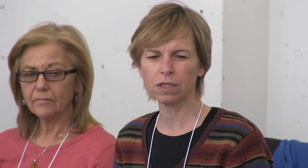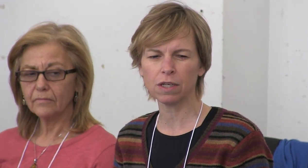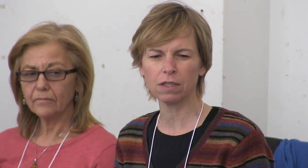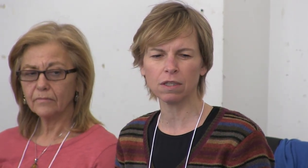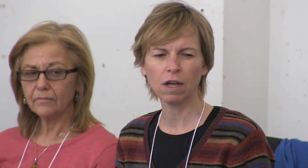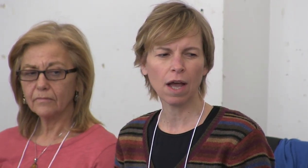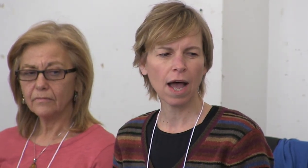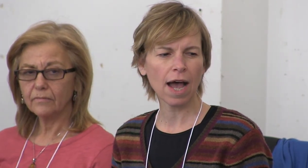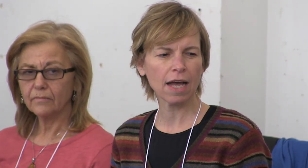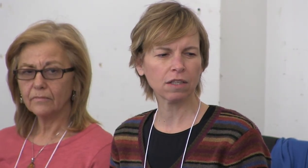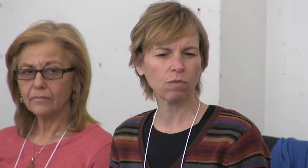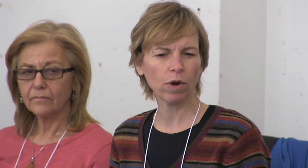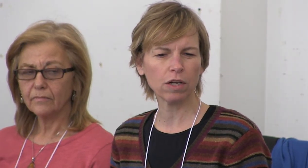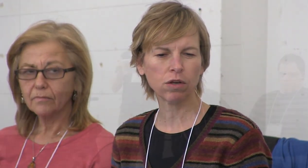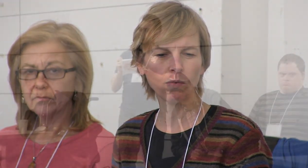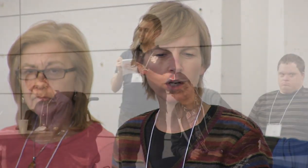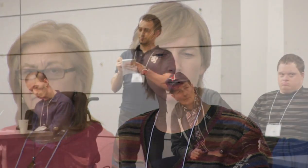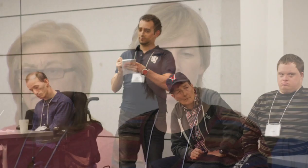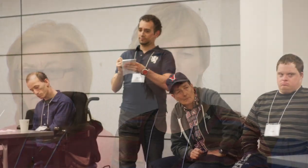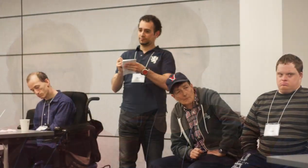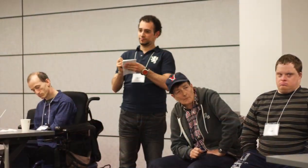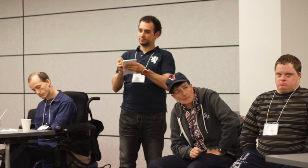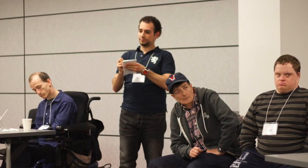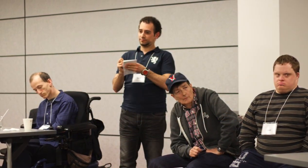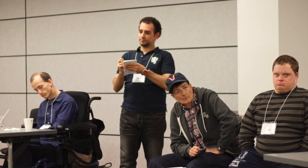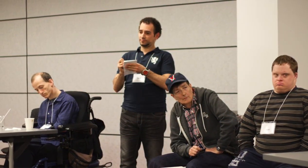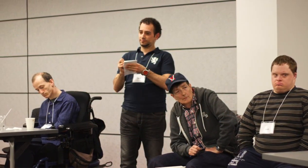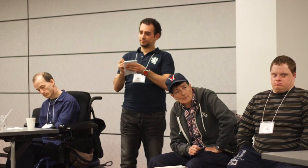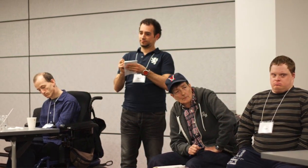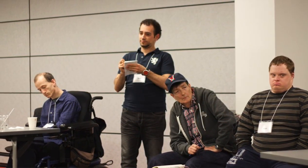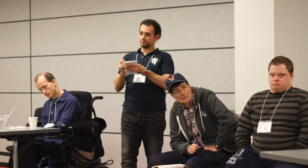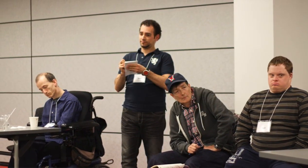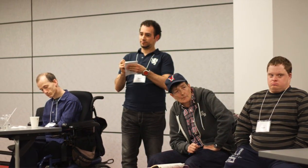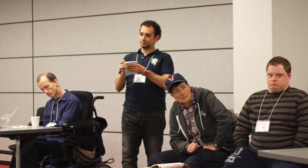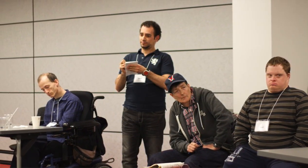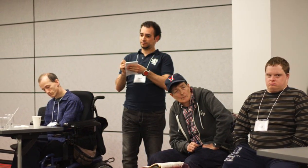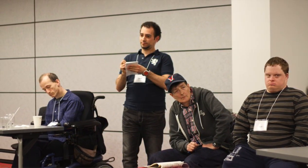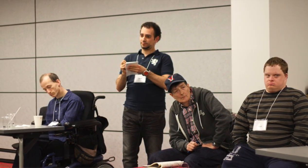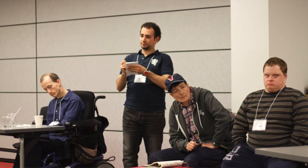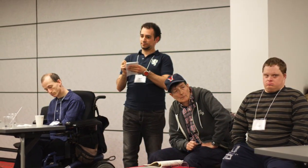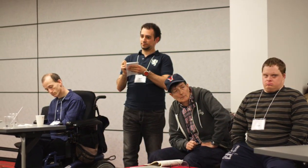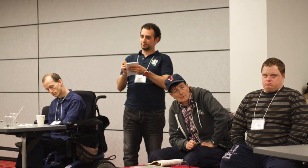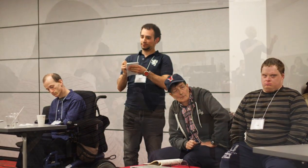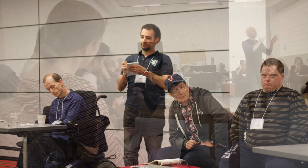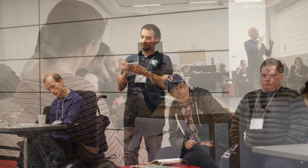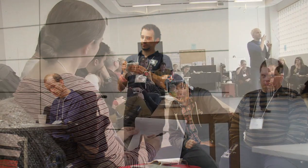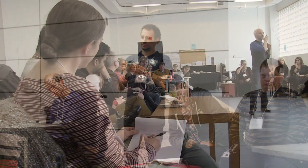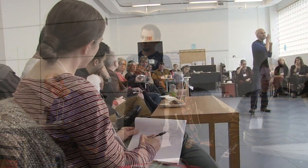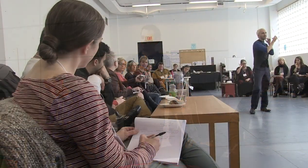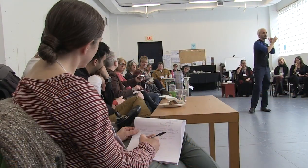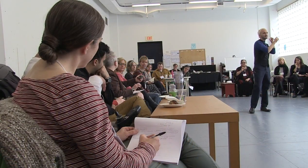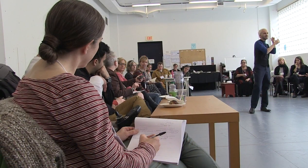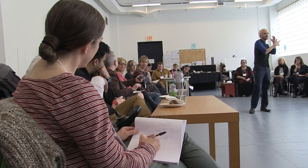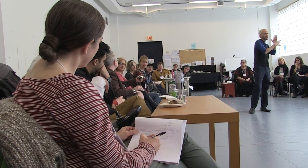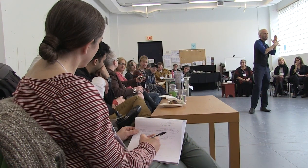And I don’t know if following those rules really gets us where we want to go sometimes.